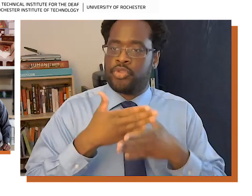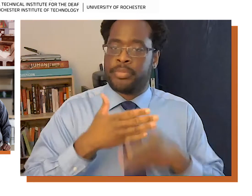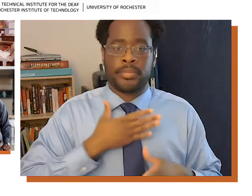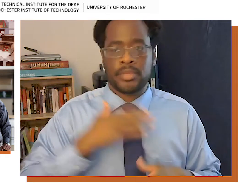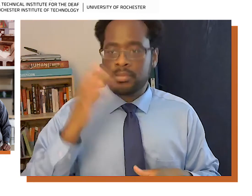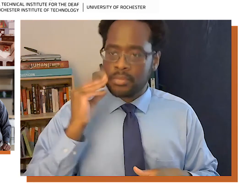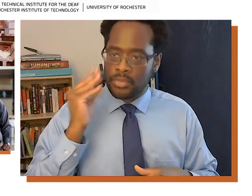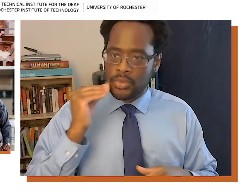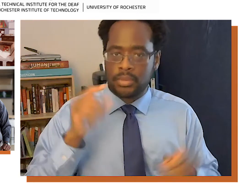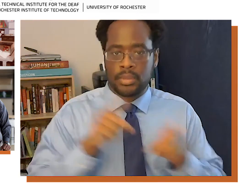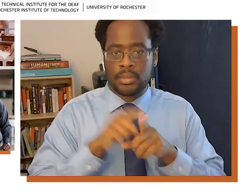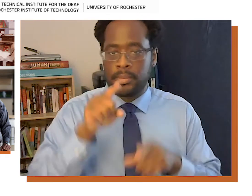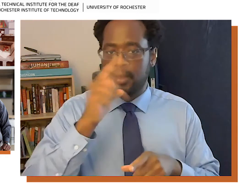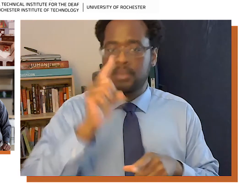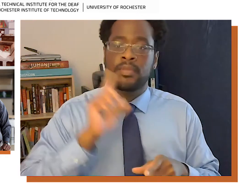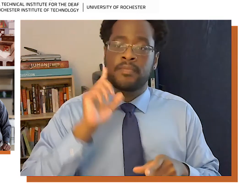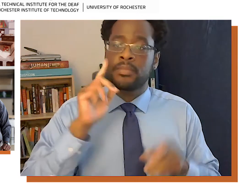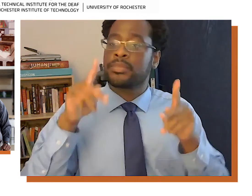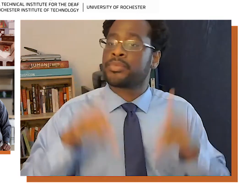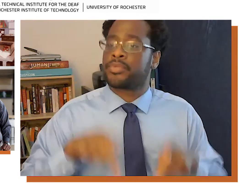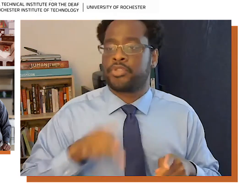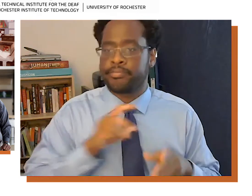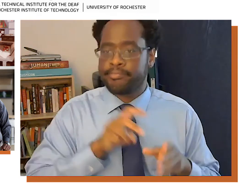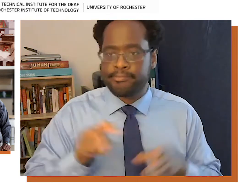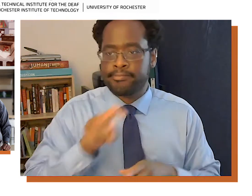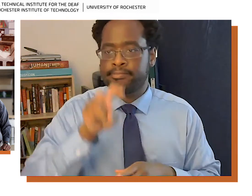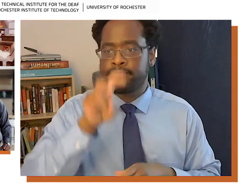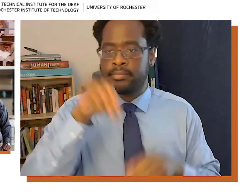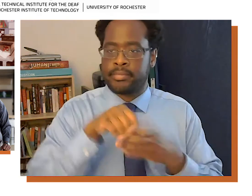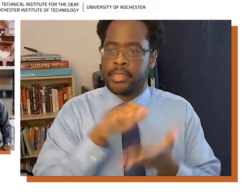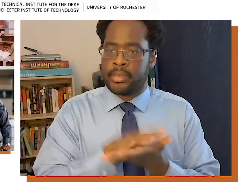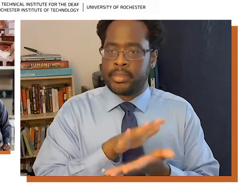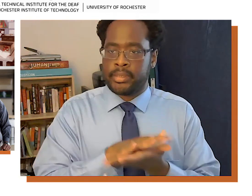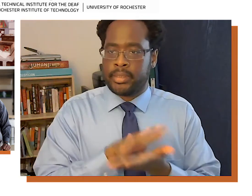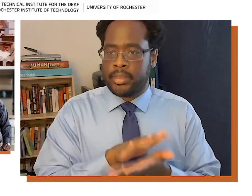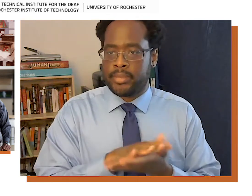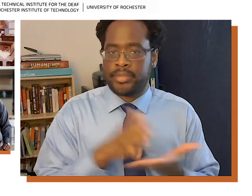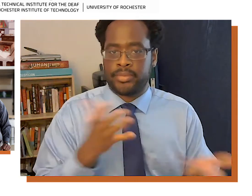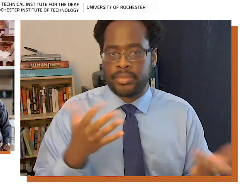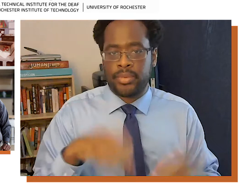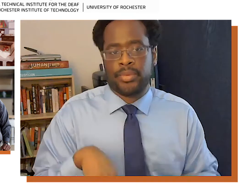I'm excited to share my experience as a Deaf person and in my journey in academia.